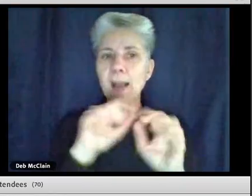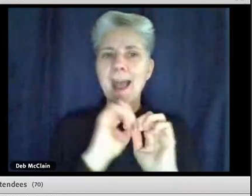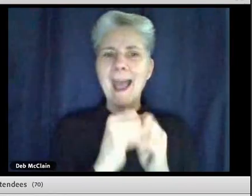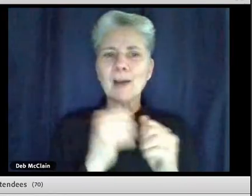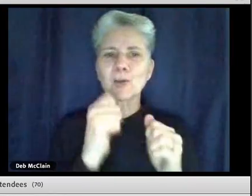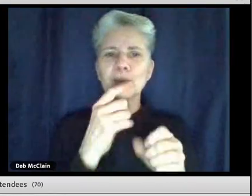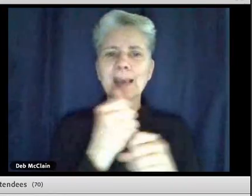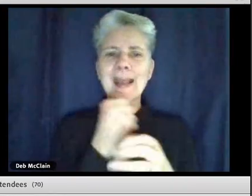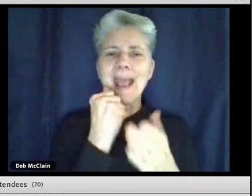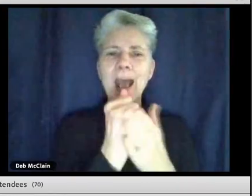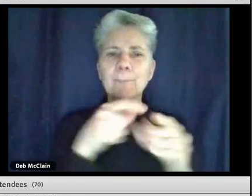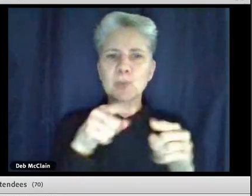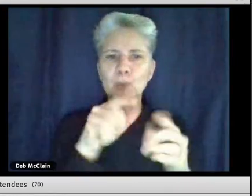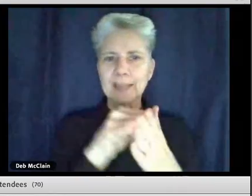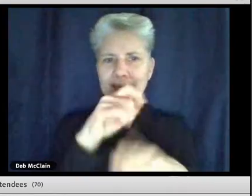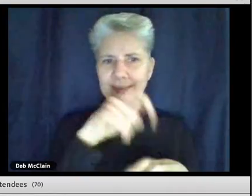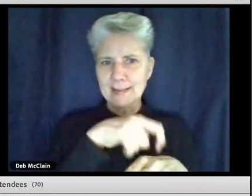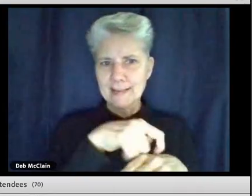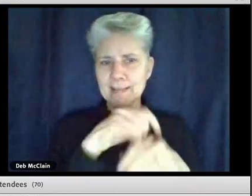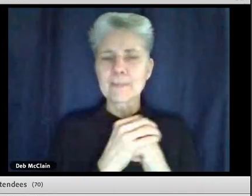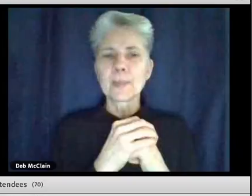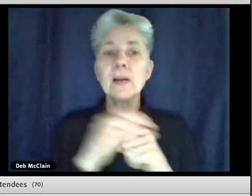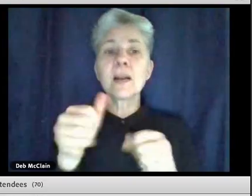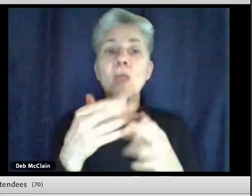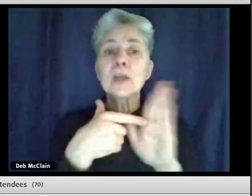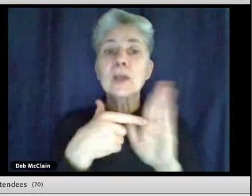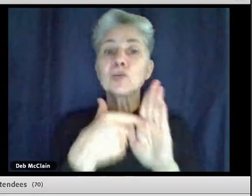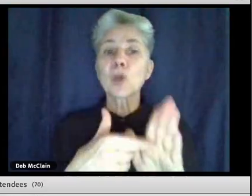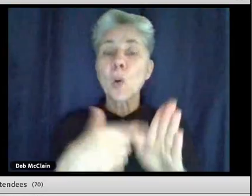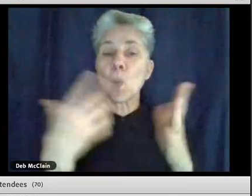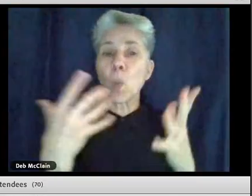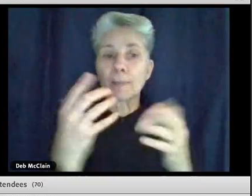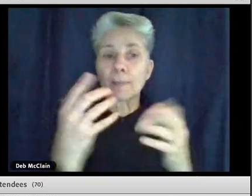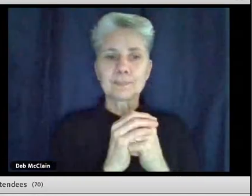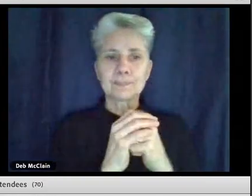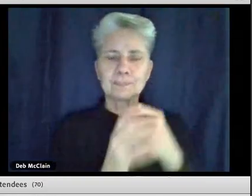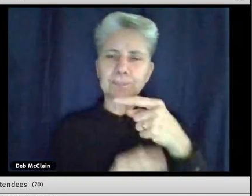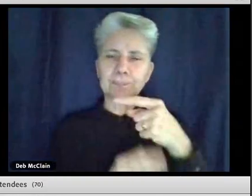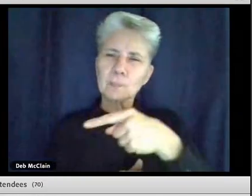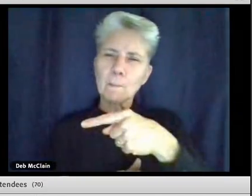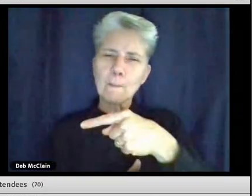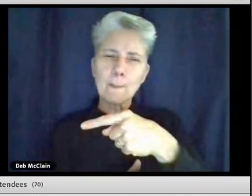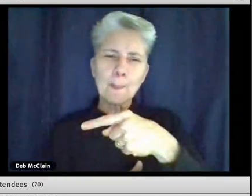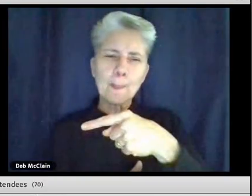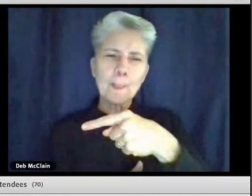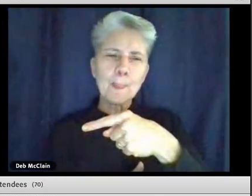but how can you get help during this time. Another on I want to show you: Hillsborough. I know you're here.